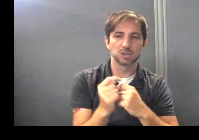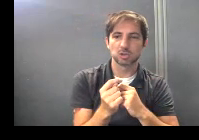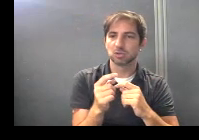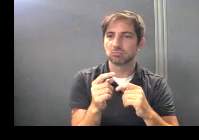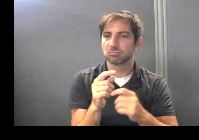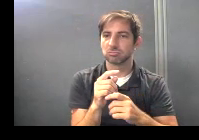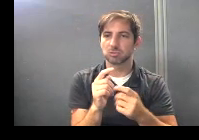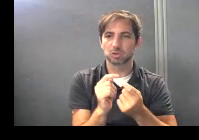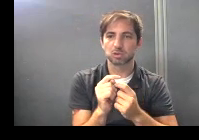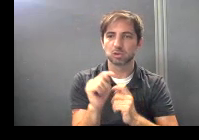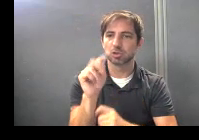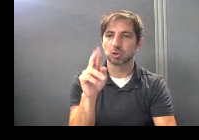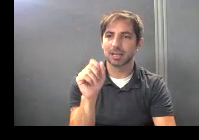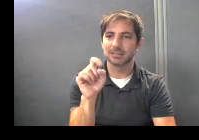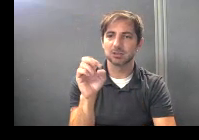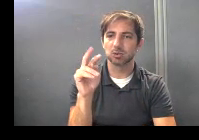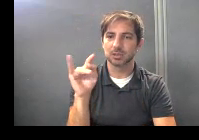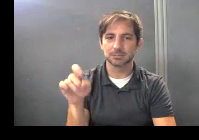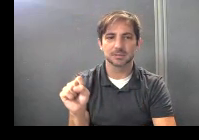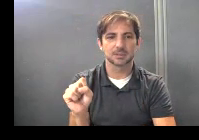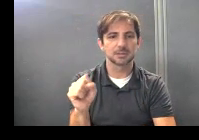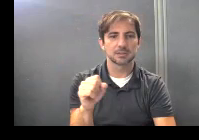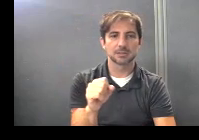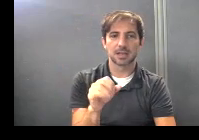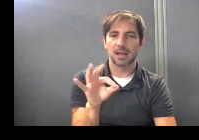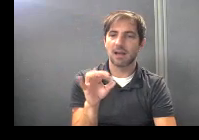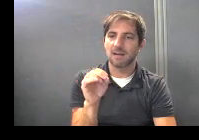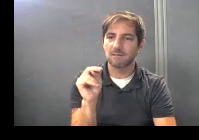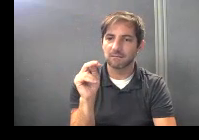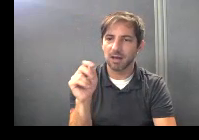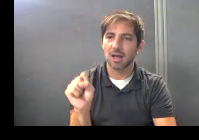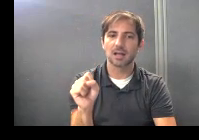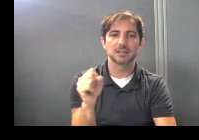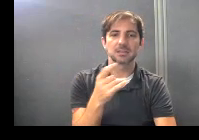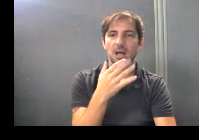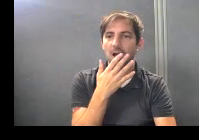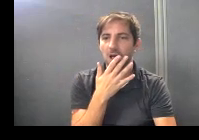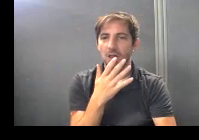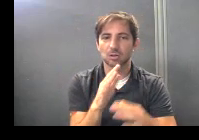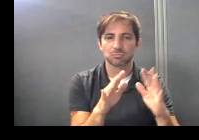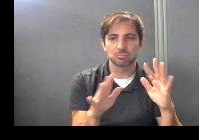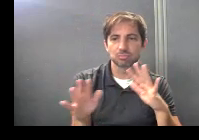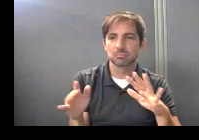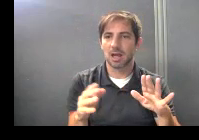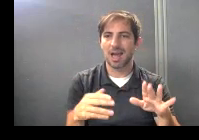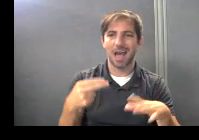YOU DON'T USE SCRIPTING FONTS OR THINGS HARD TO READ OR PERCEIVE OR HAVE A HIGH COLOR CONTRAST.